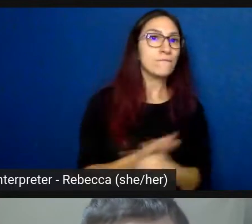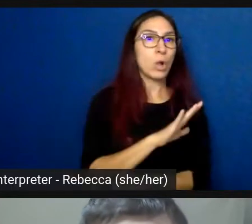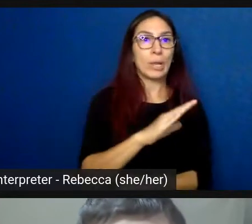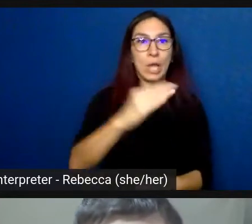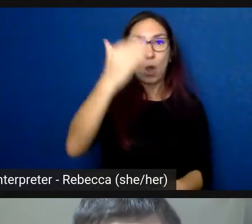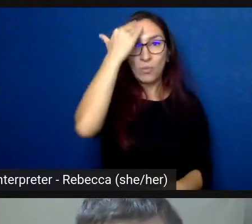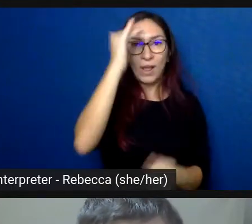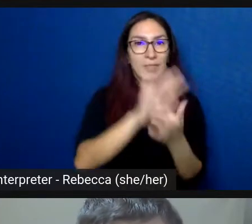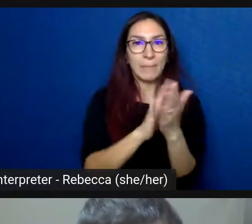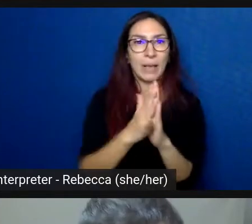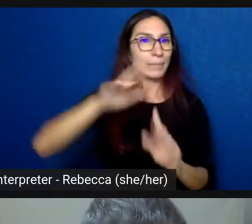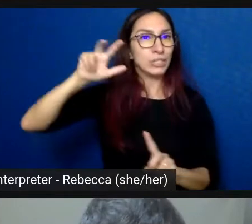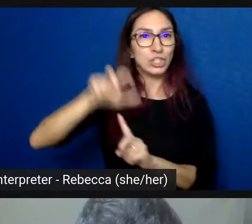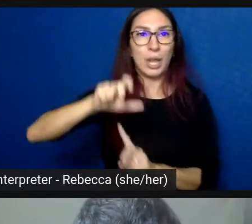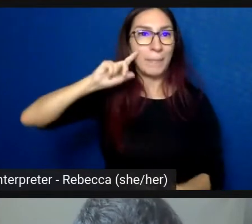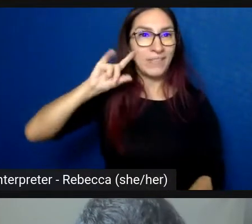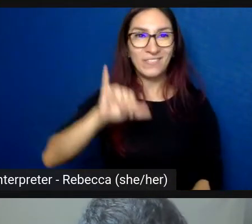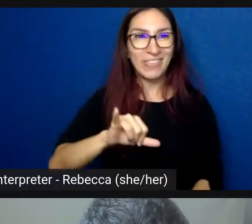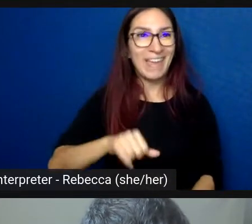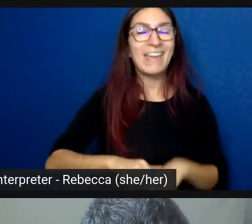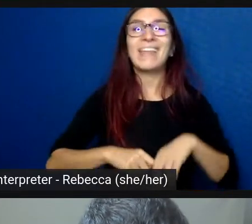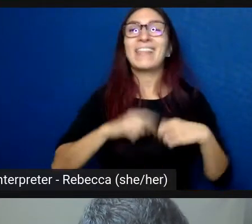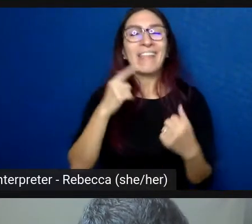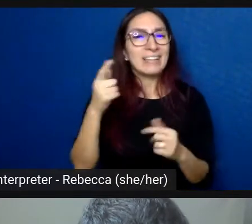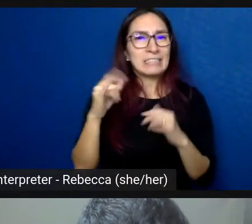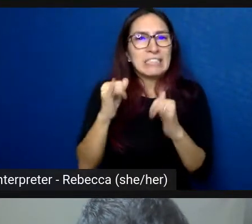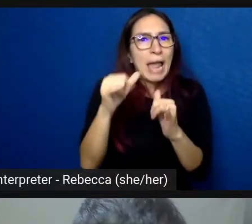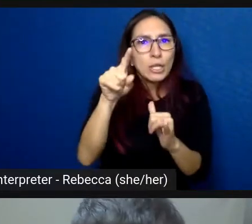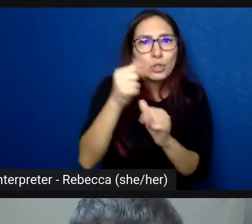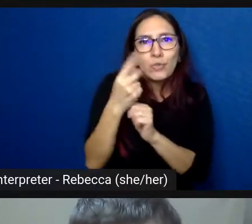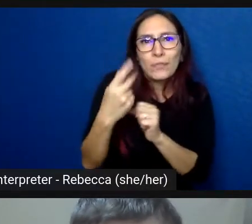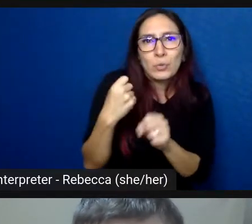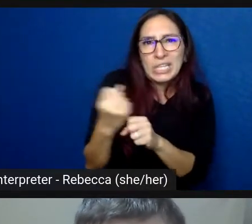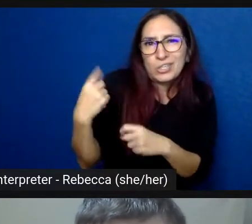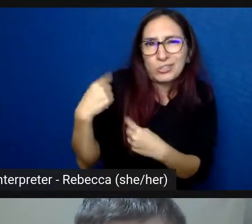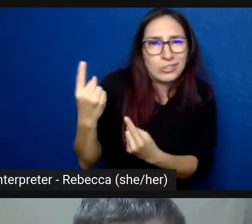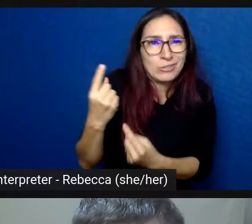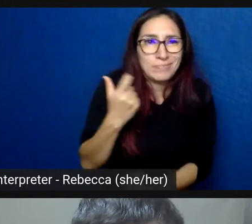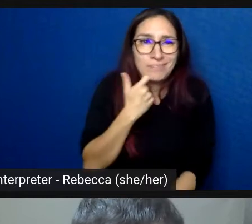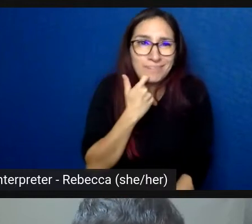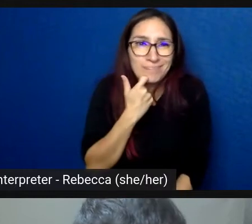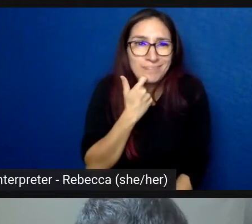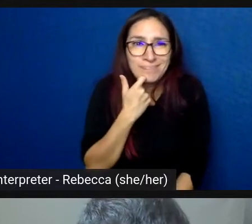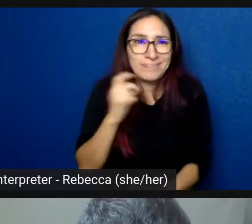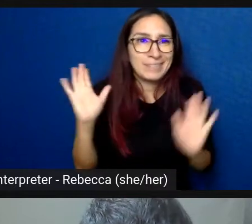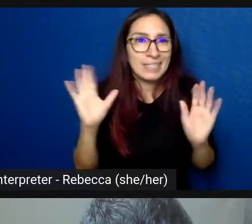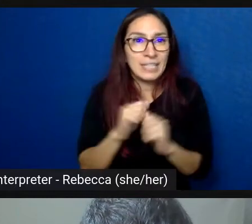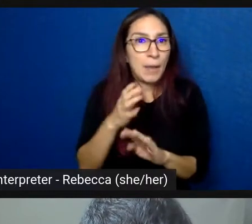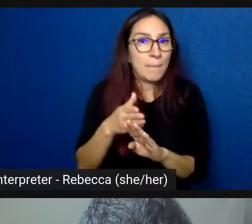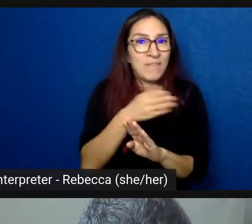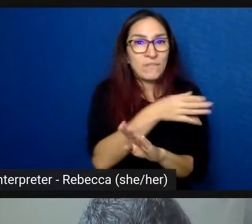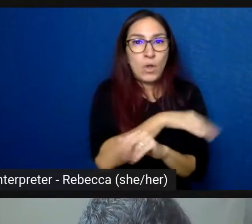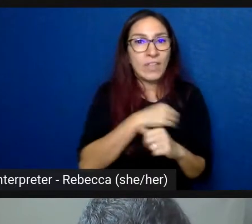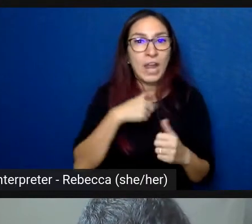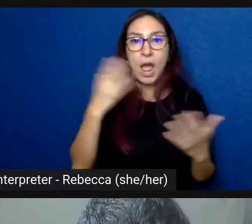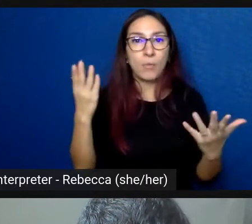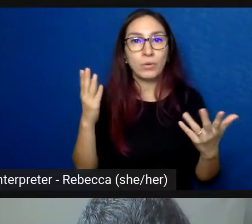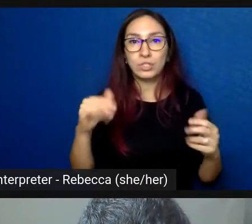a couple of years, but before then, I used to be just a full-on creative designer.